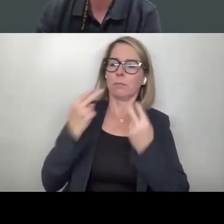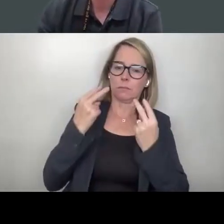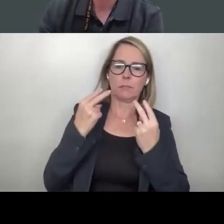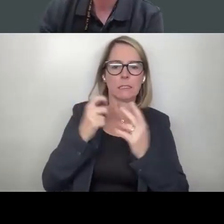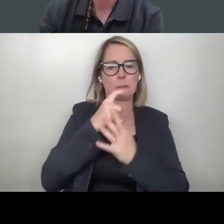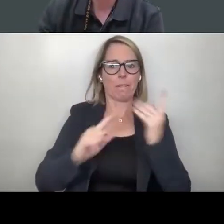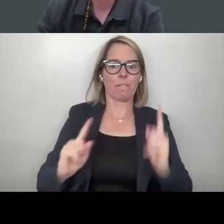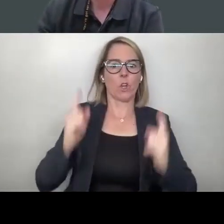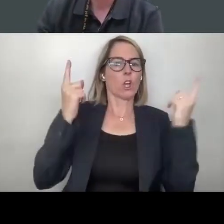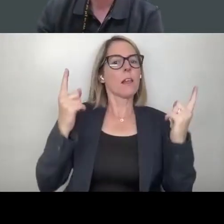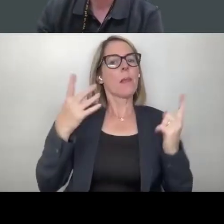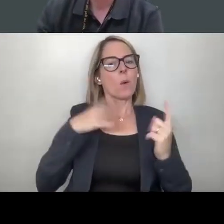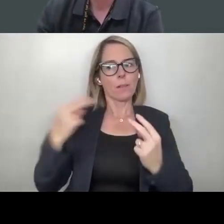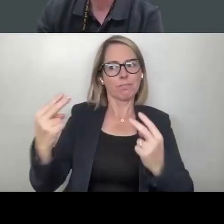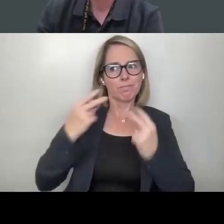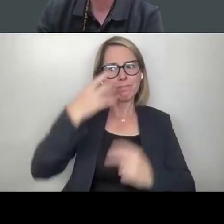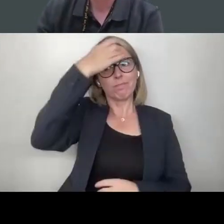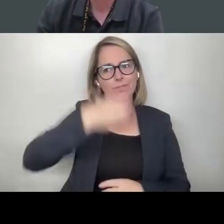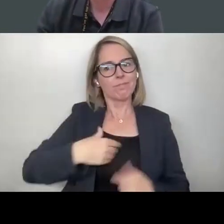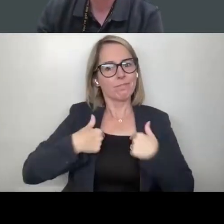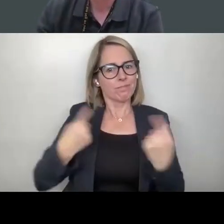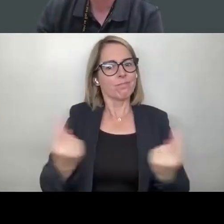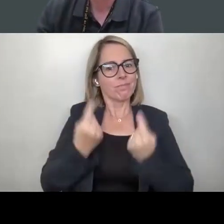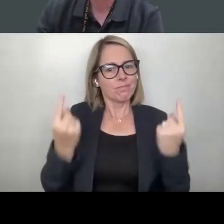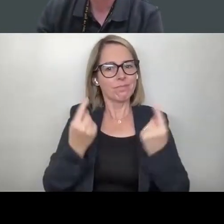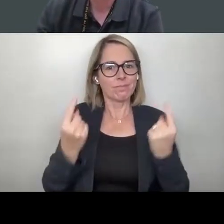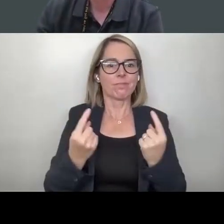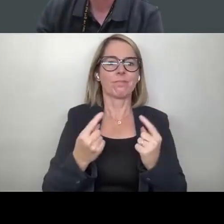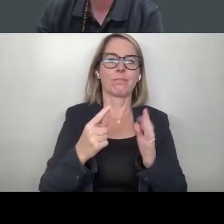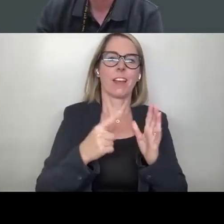Anna: Yeah. Thanks Catrin. Building that trust is very important. Catrin: Absolutely.